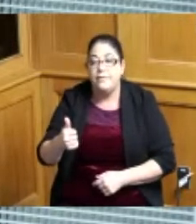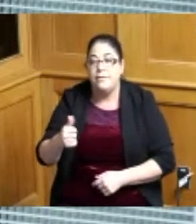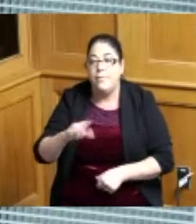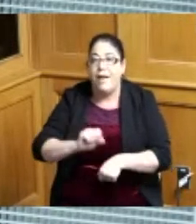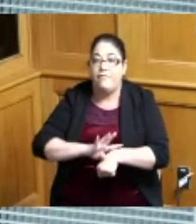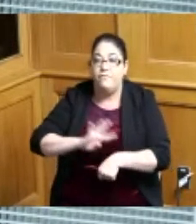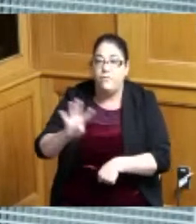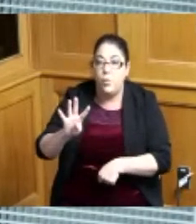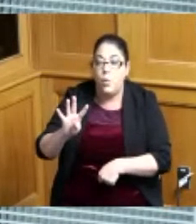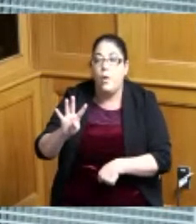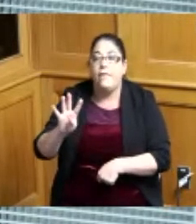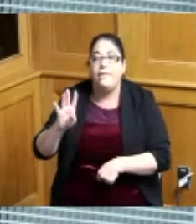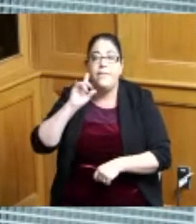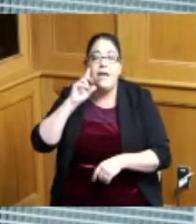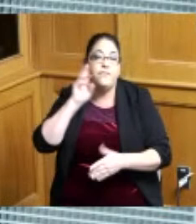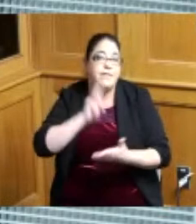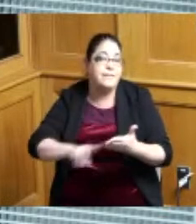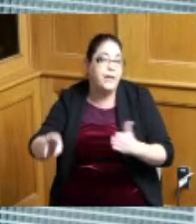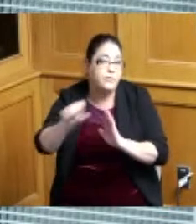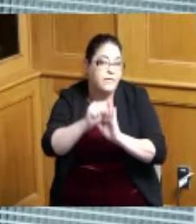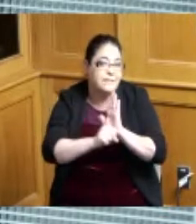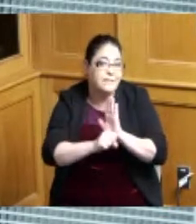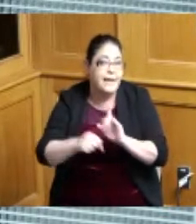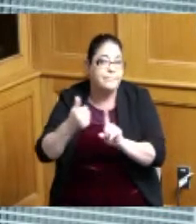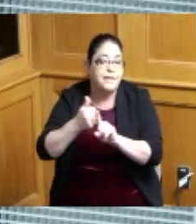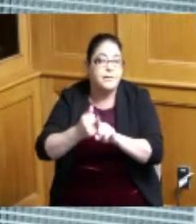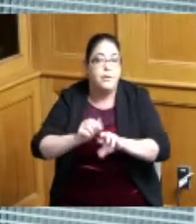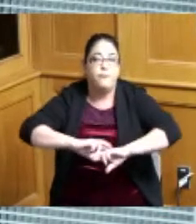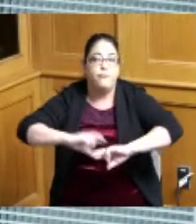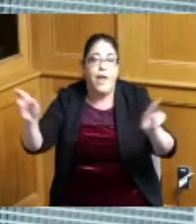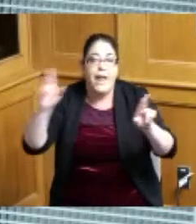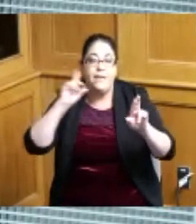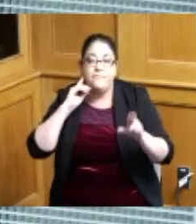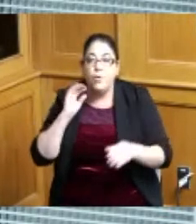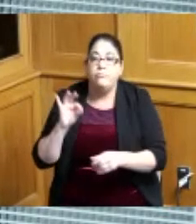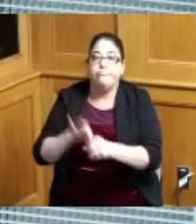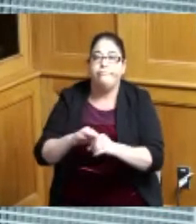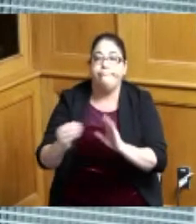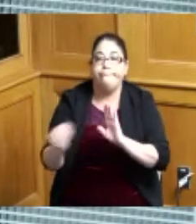the secretary of state to get everything certified for the ballot so what you have before you right